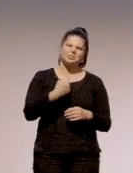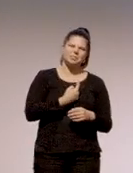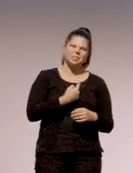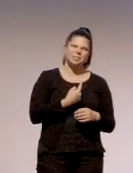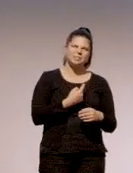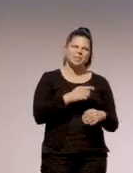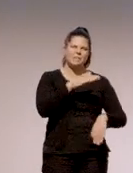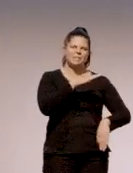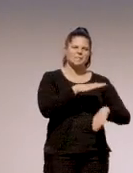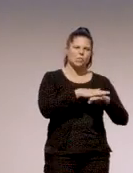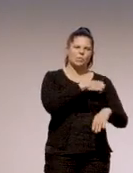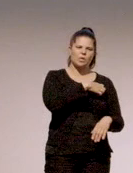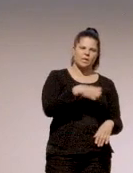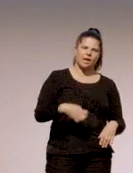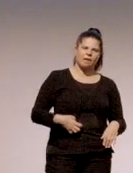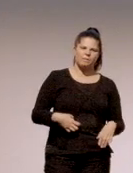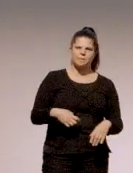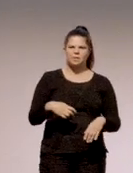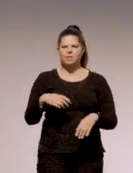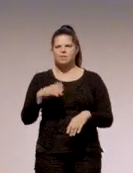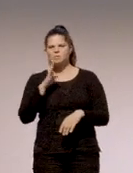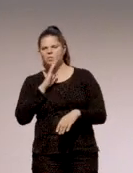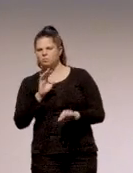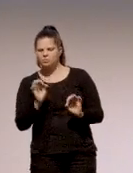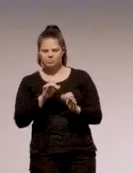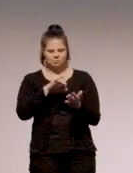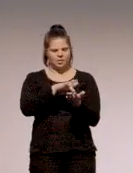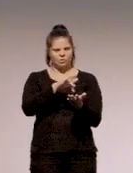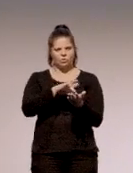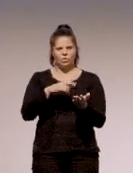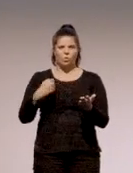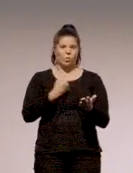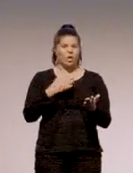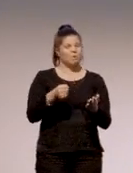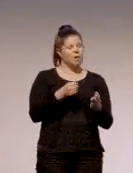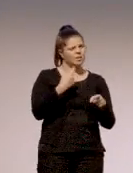not technically having to be compliant with government guidelines.